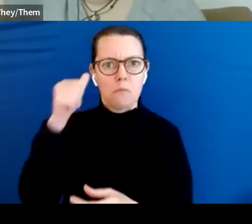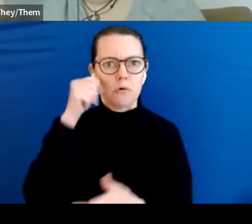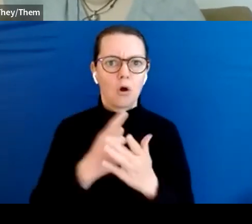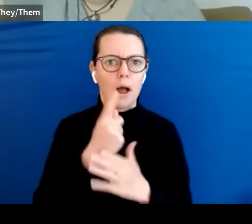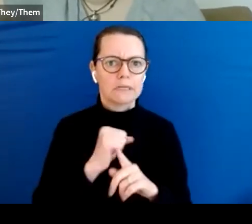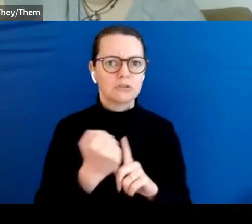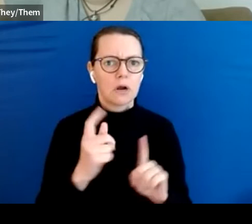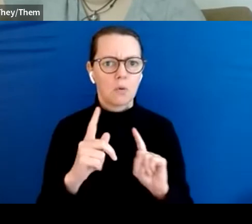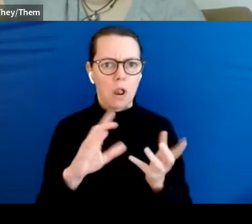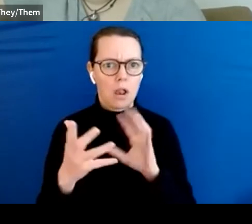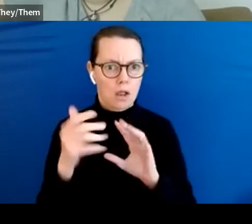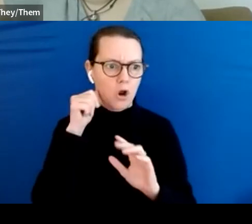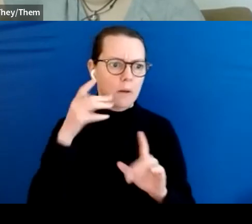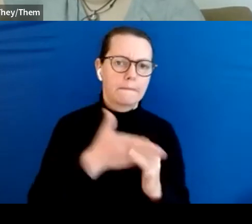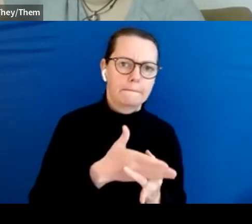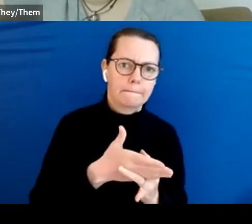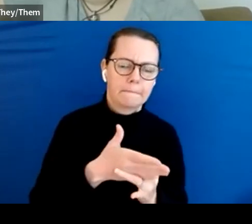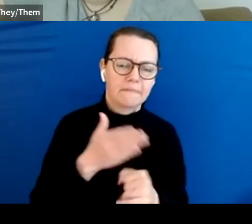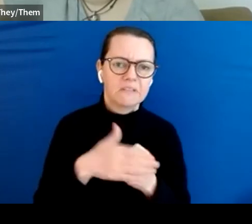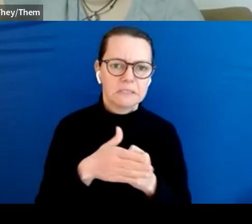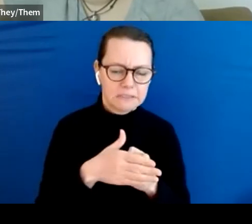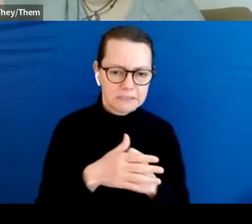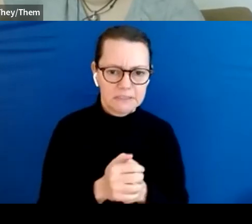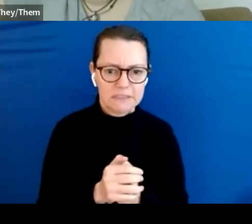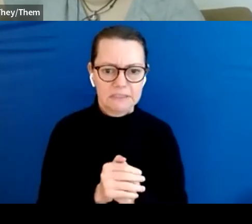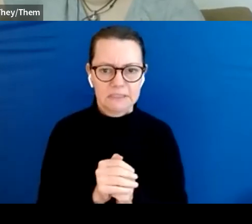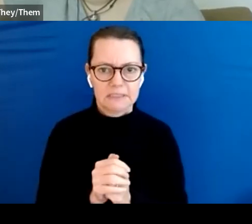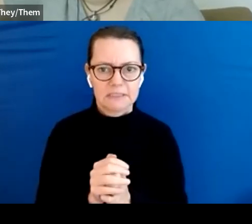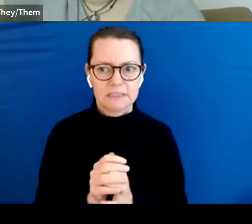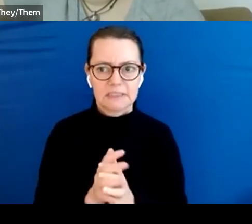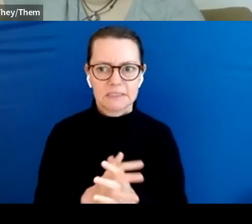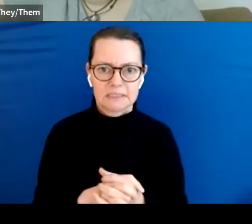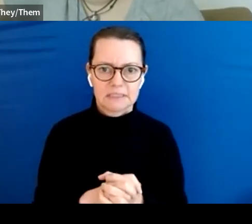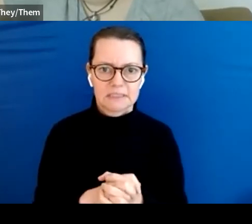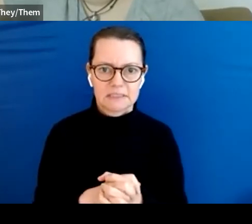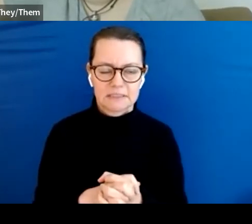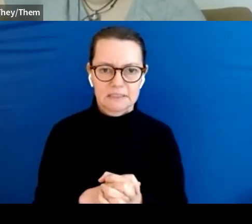I think sometimes. My experience with